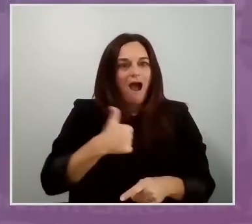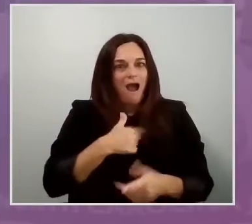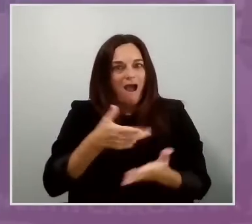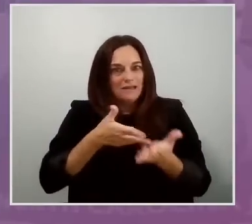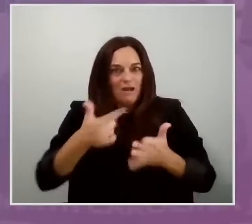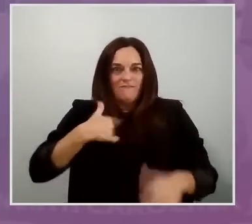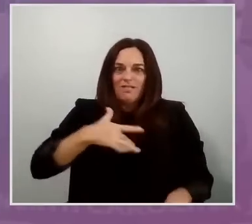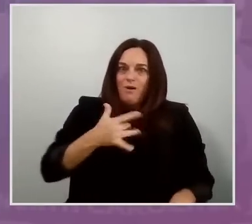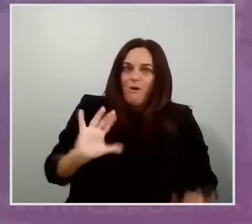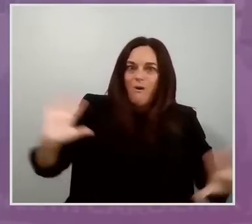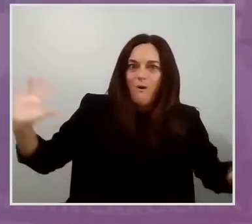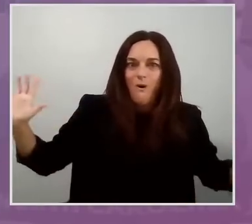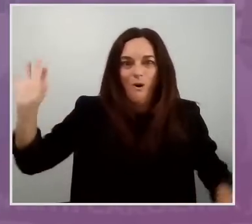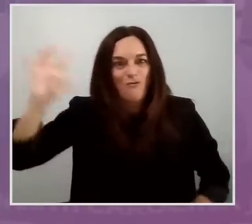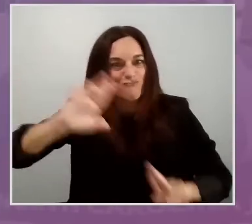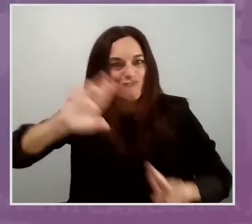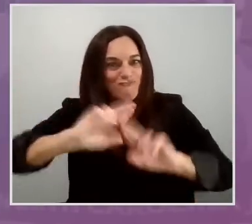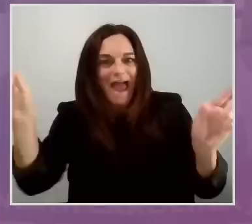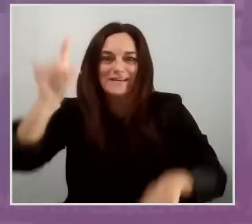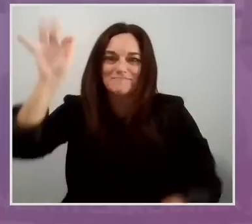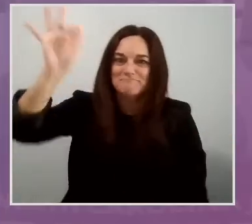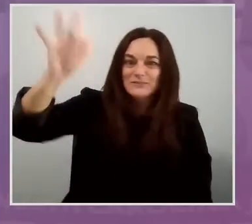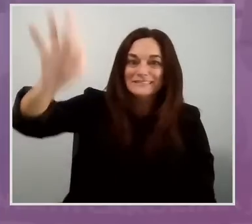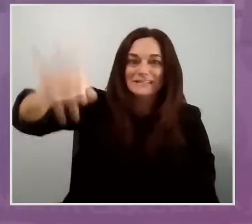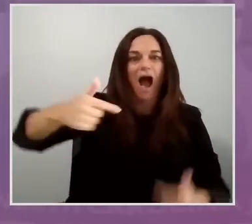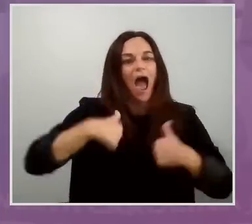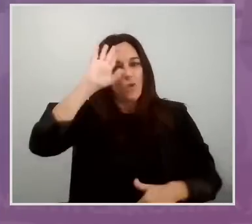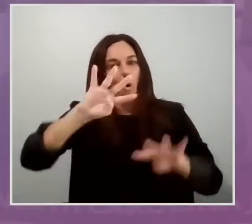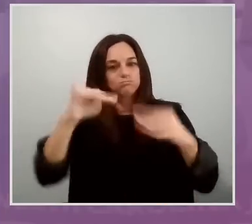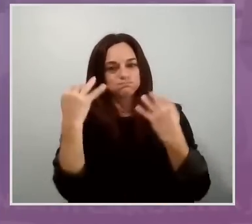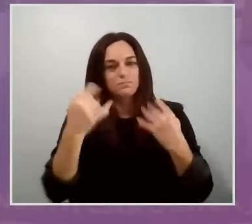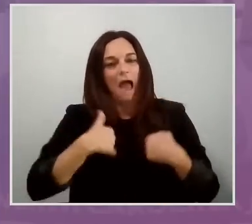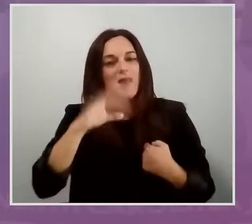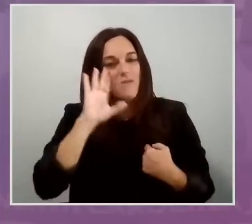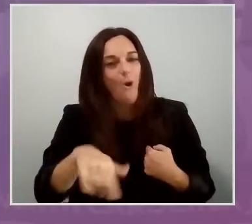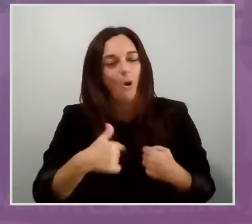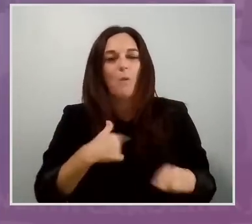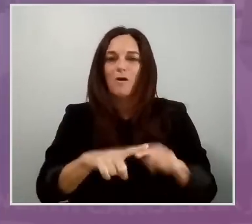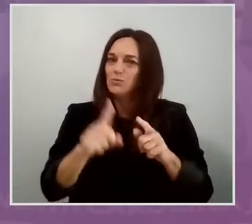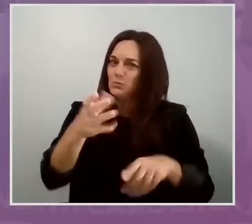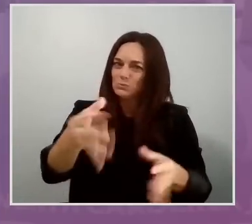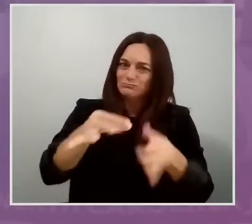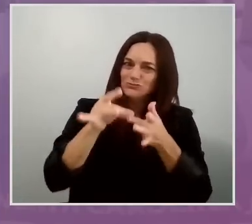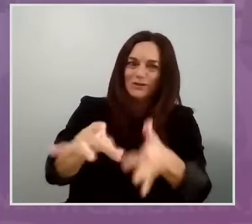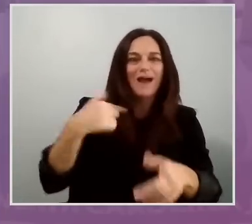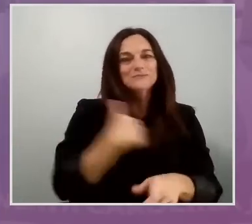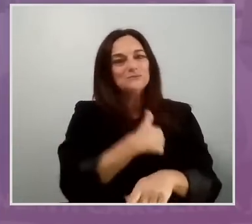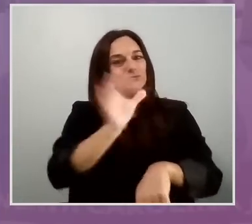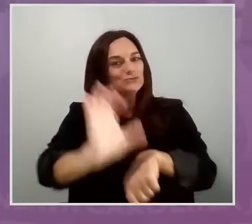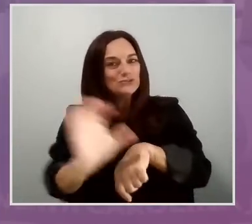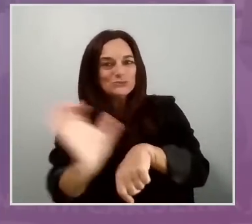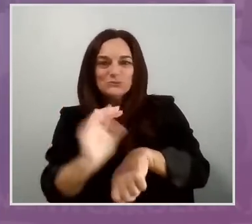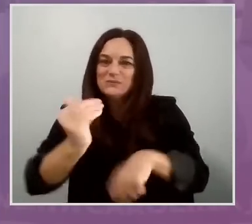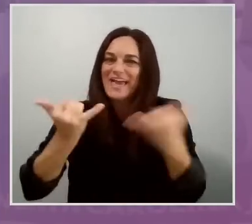THANK YOU SO MUCH FOR THAT, BEBE. I HONESTLY THINK I COULD